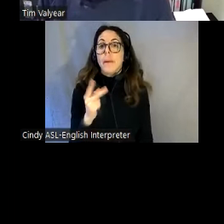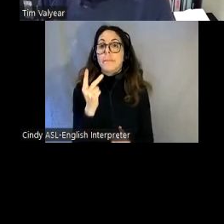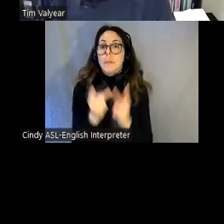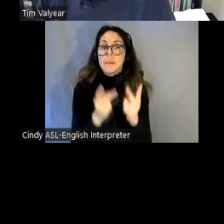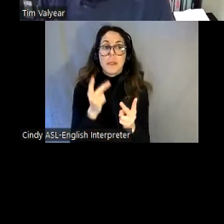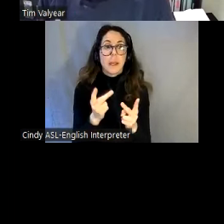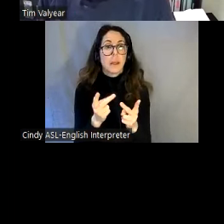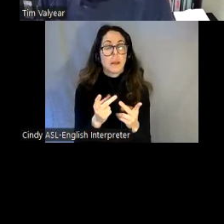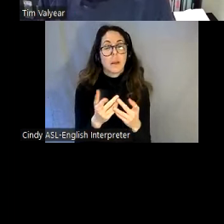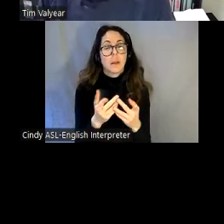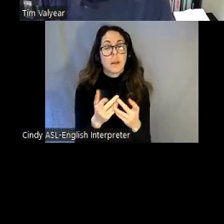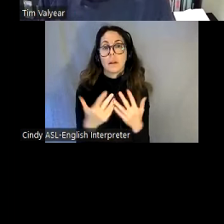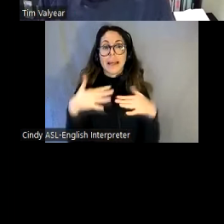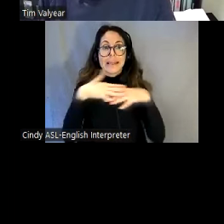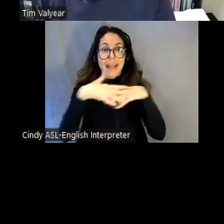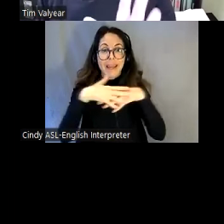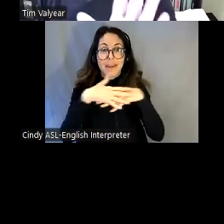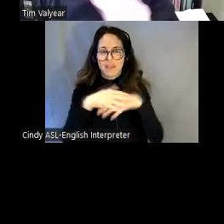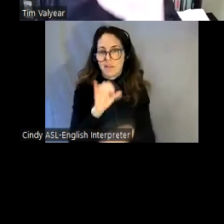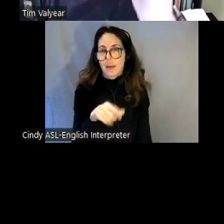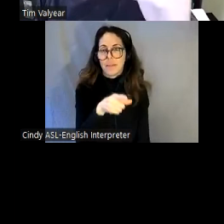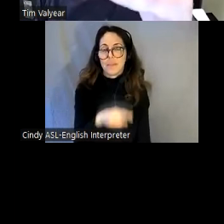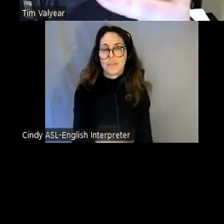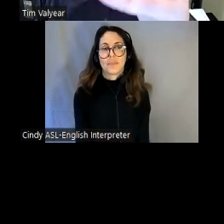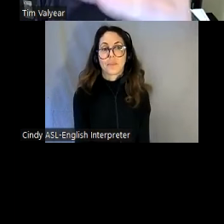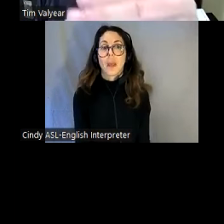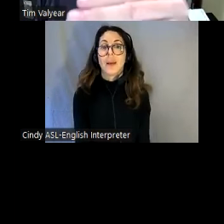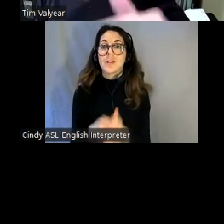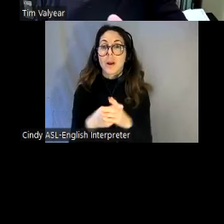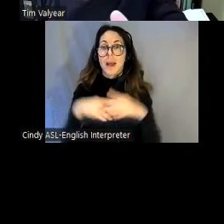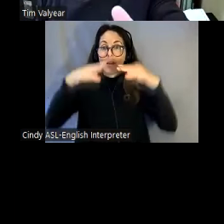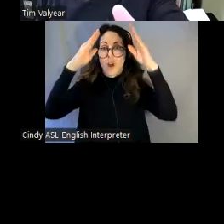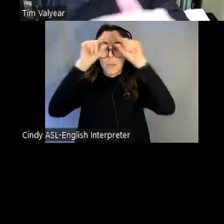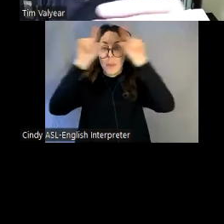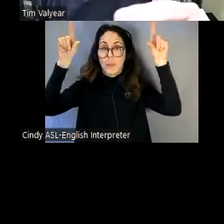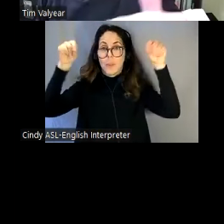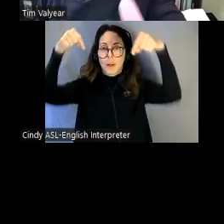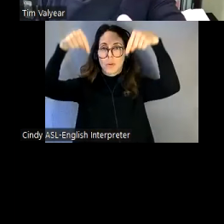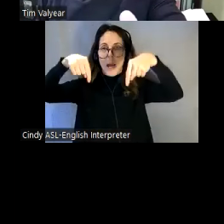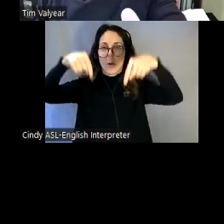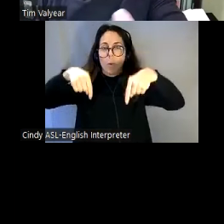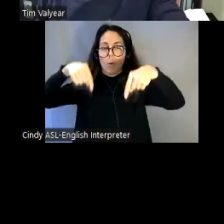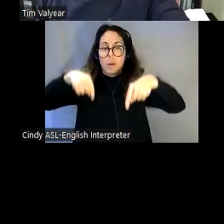hospital or the hospice, a group home type of setting.